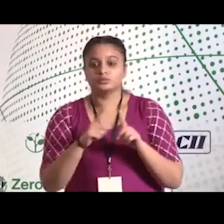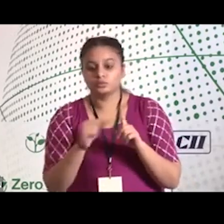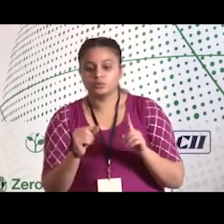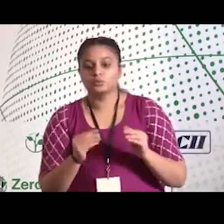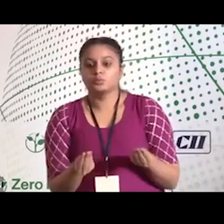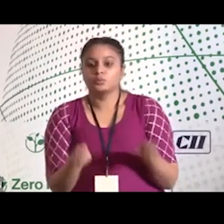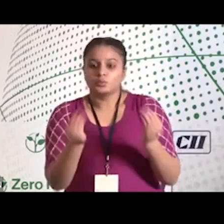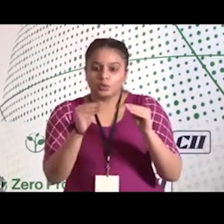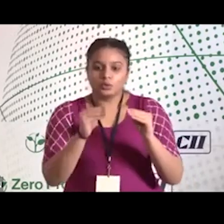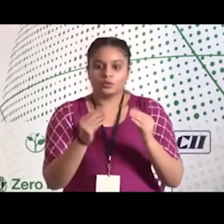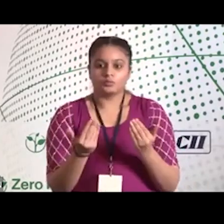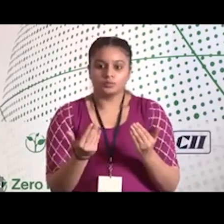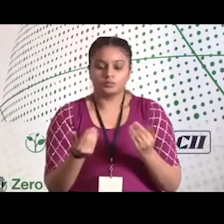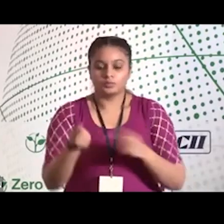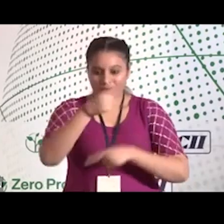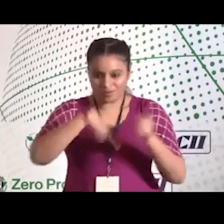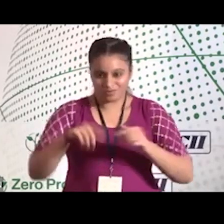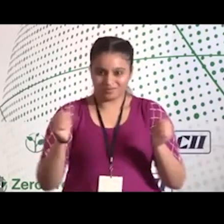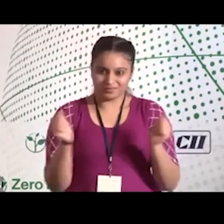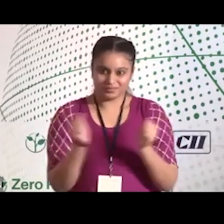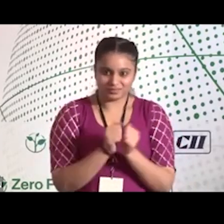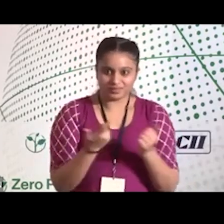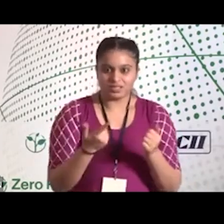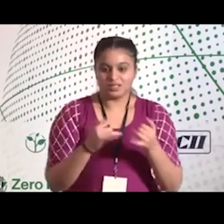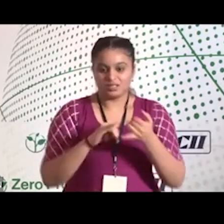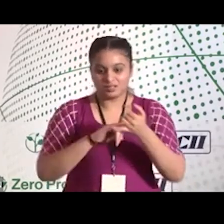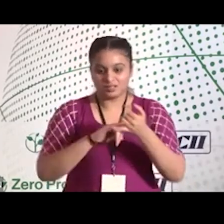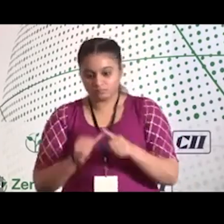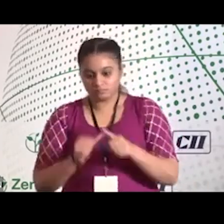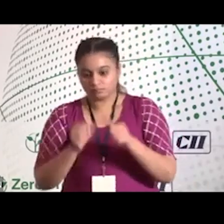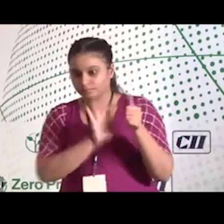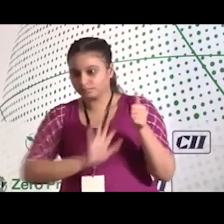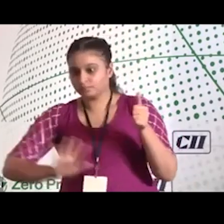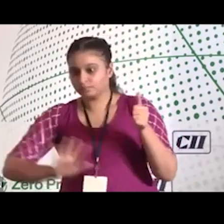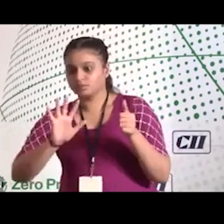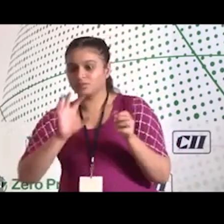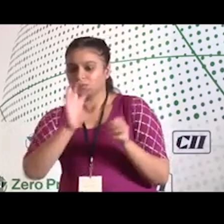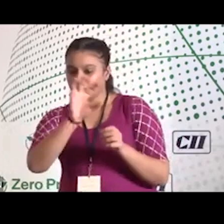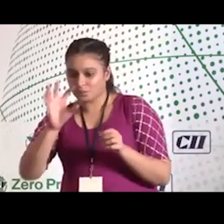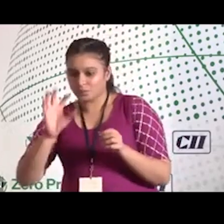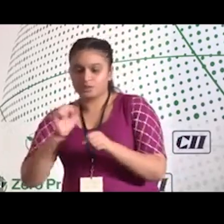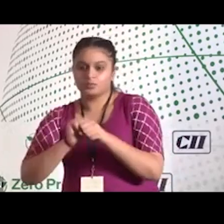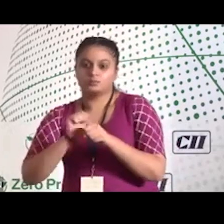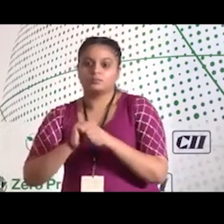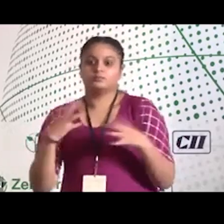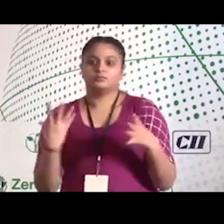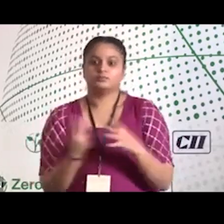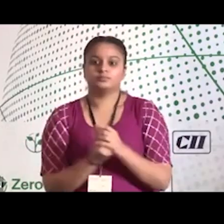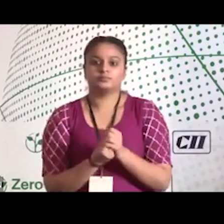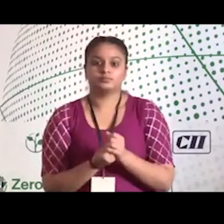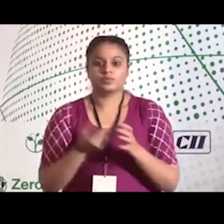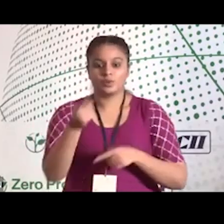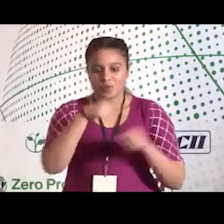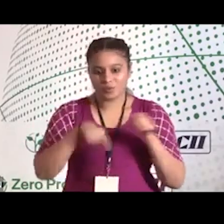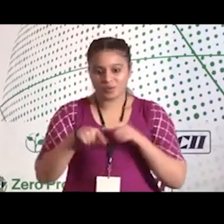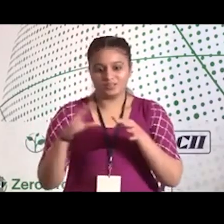And I think as a region, all of us, the South Asian countries, if you work together and through your networks,